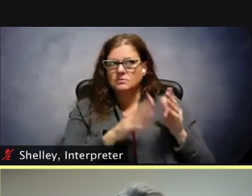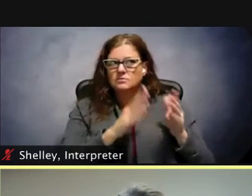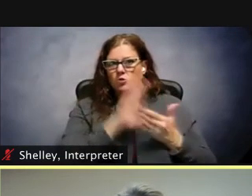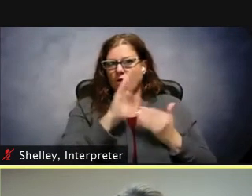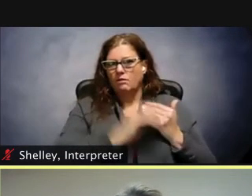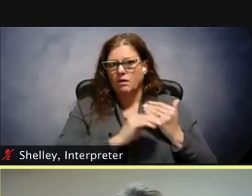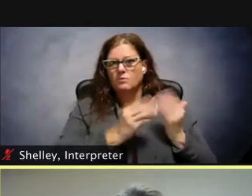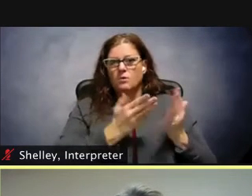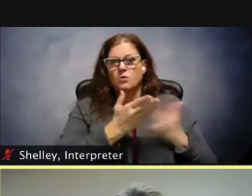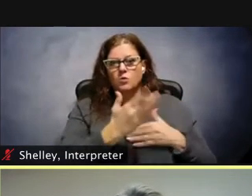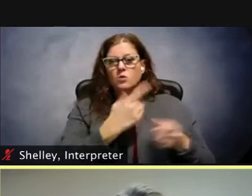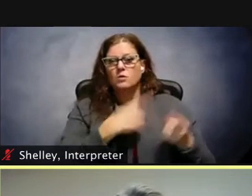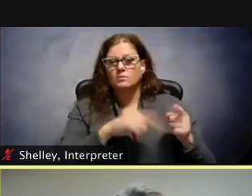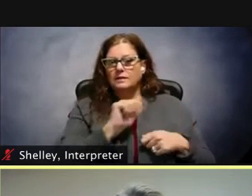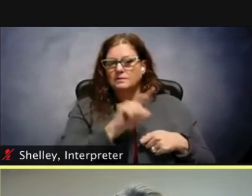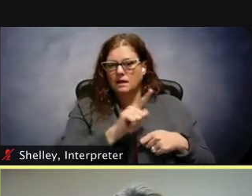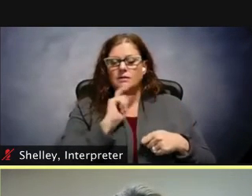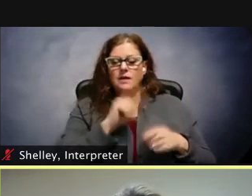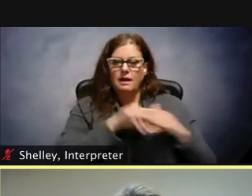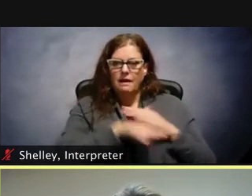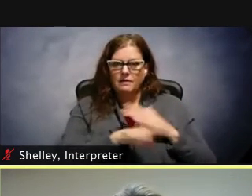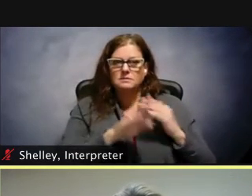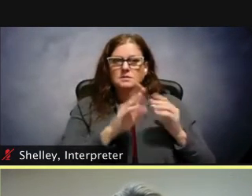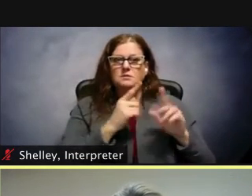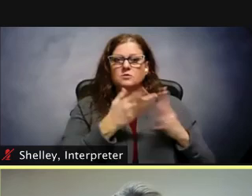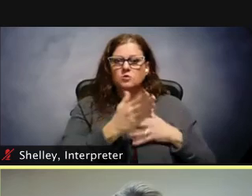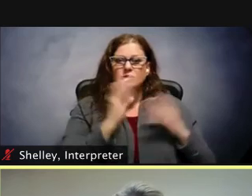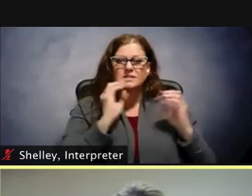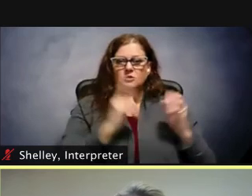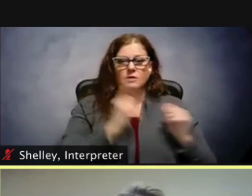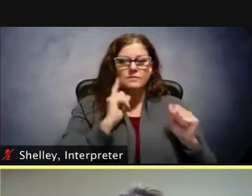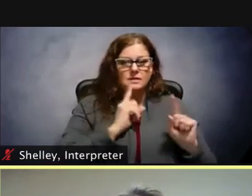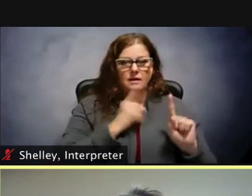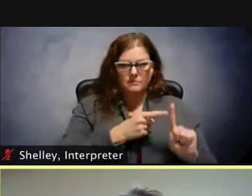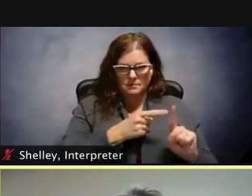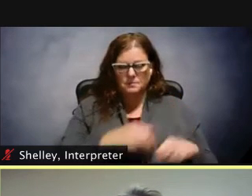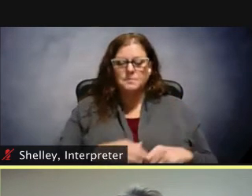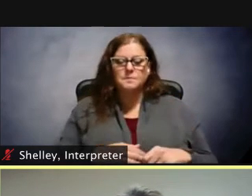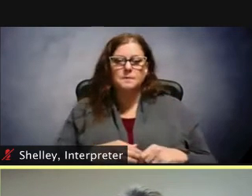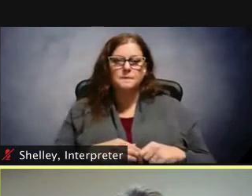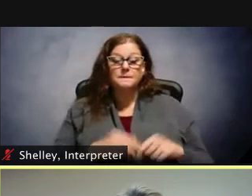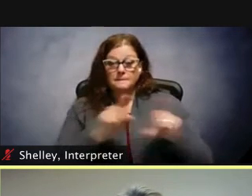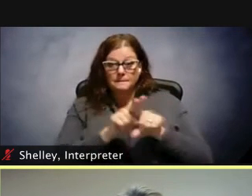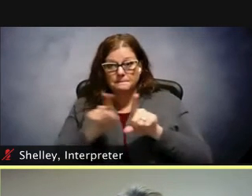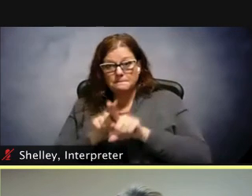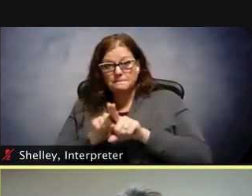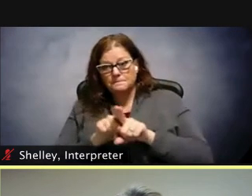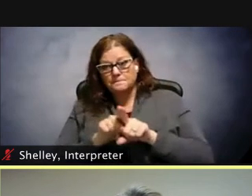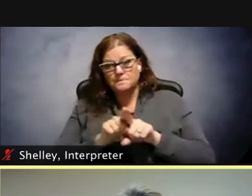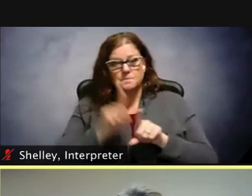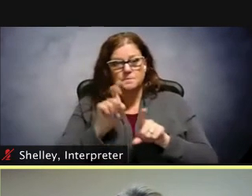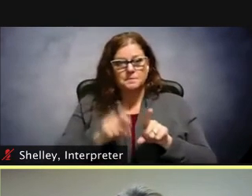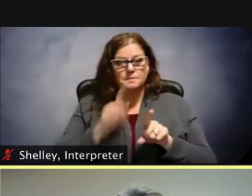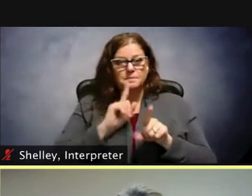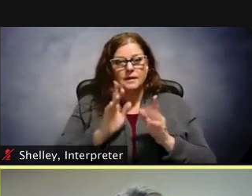they need to have access to a teacher of the deaf. They also need to be significantly behind their